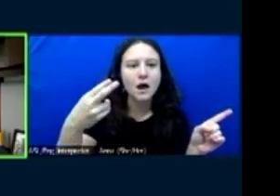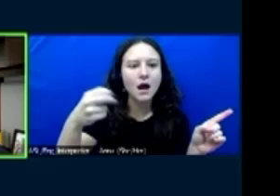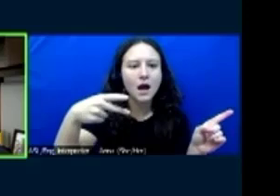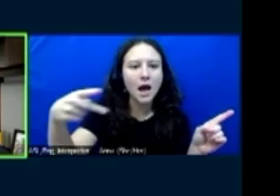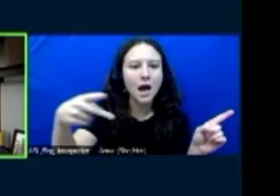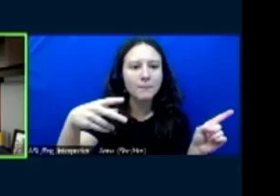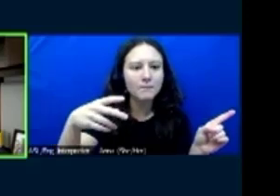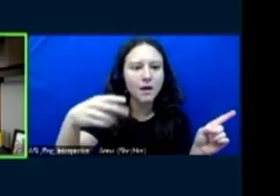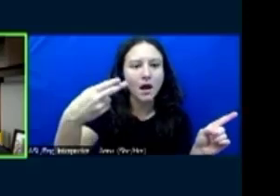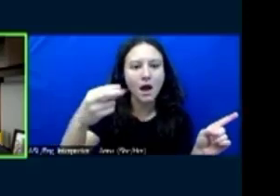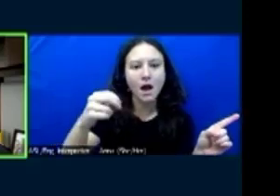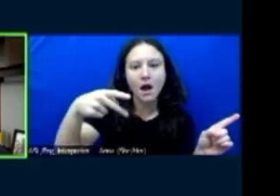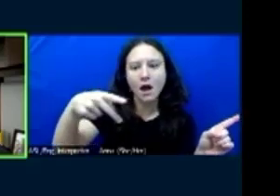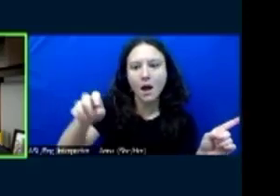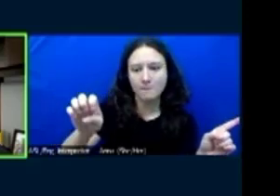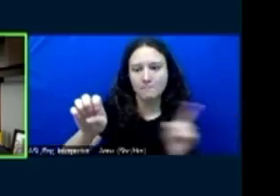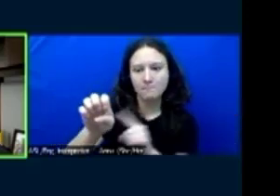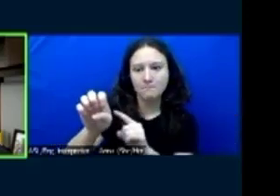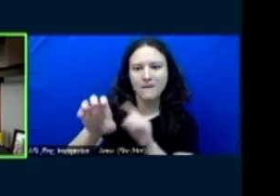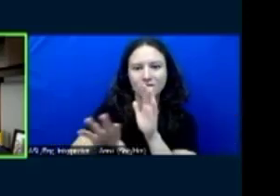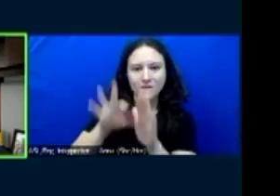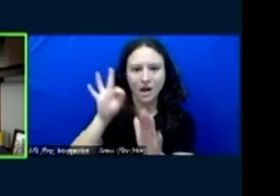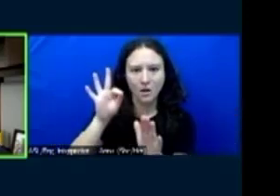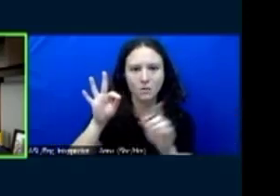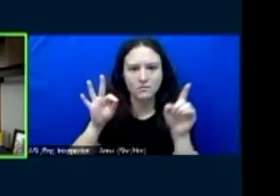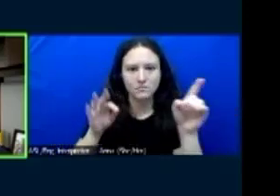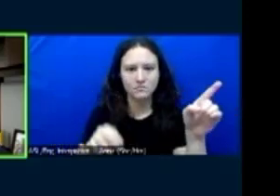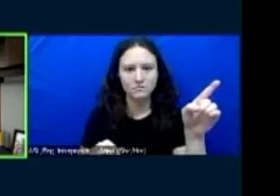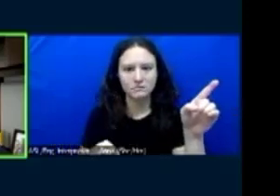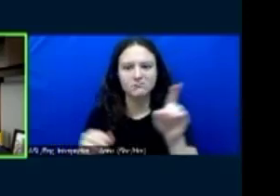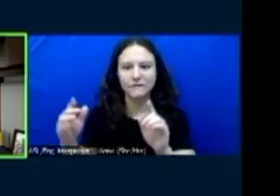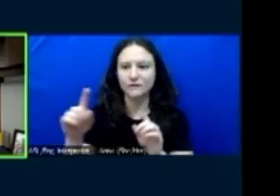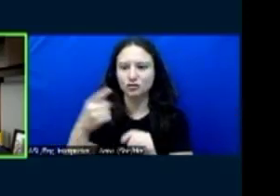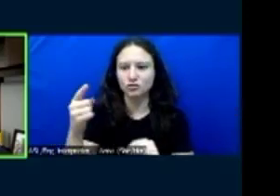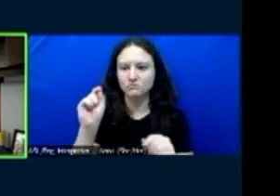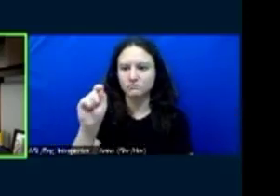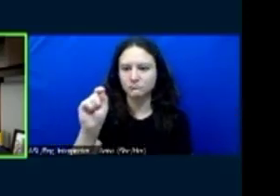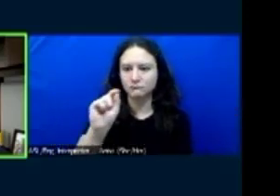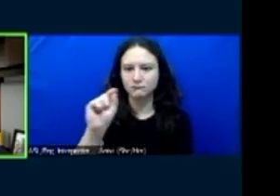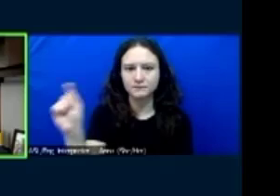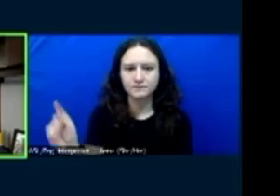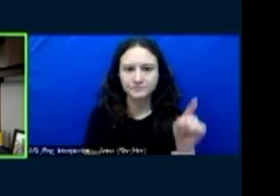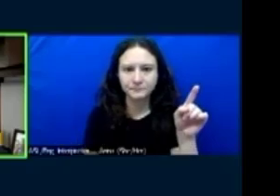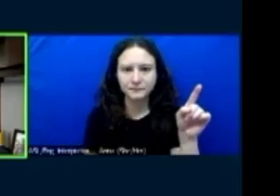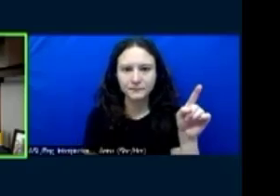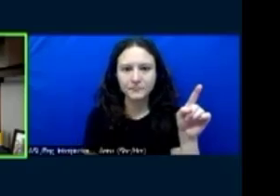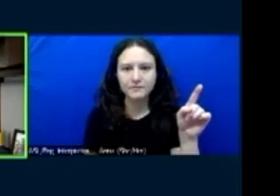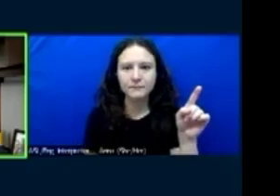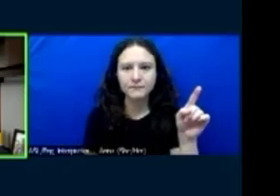So, one was that applications from African American, African American scientists are concentrated